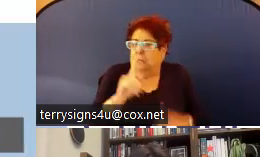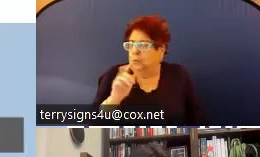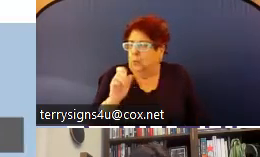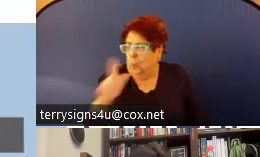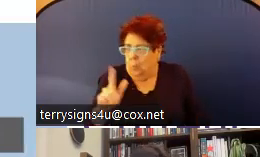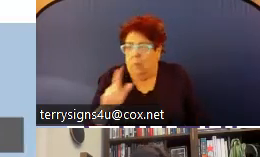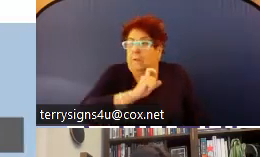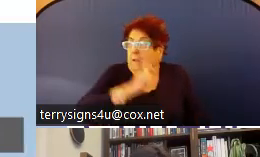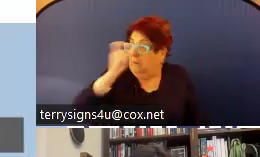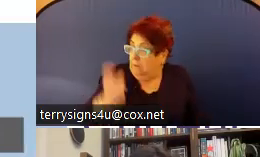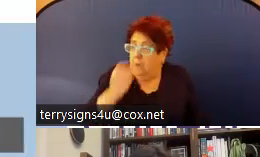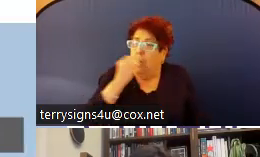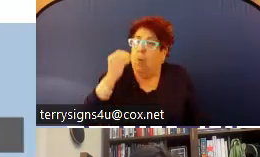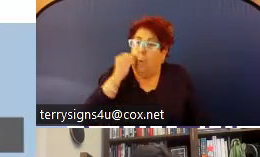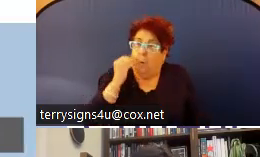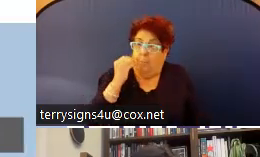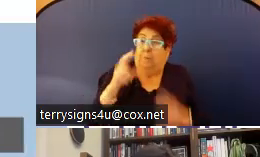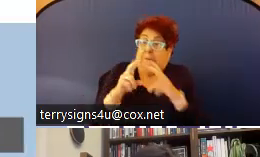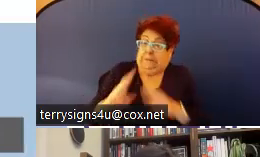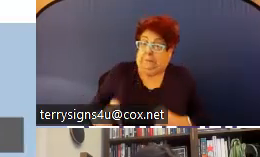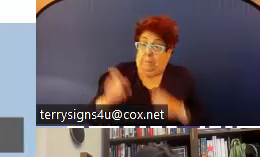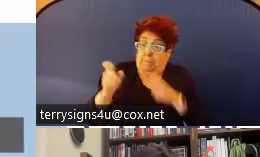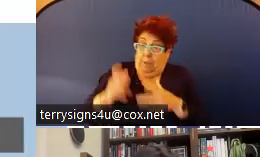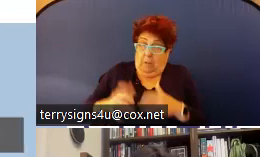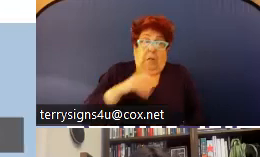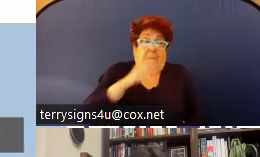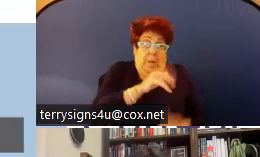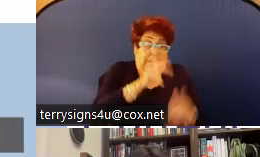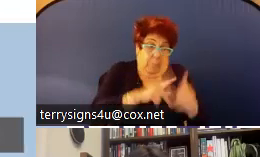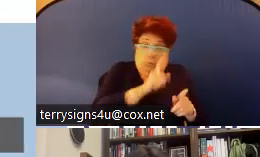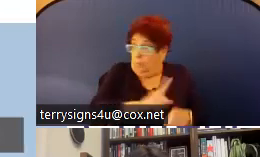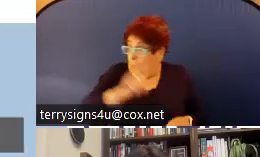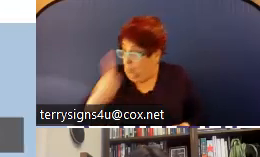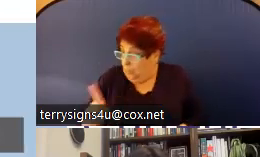who goes out to the home and actually does a comprehensive assessment of the home for the